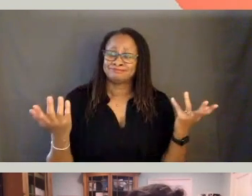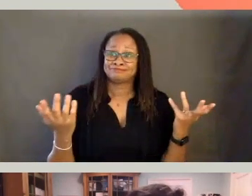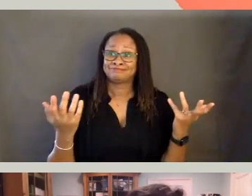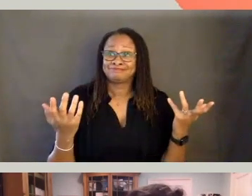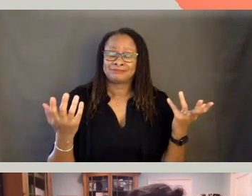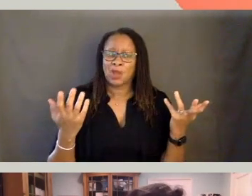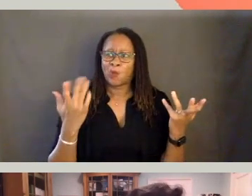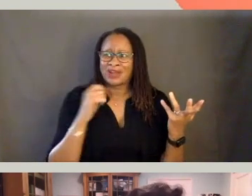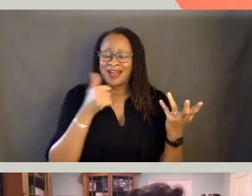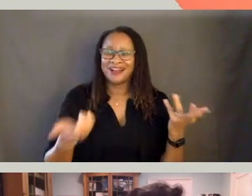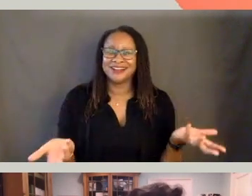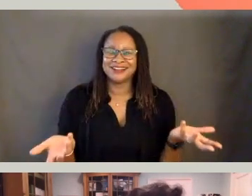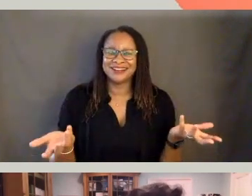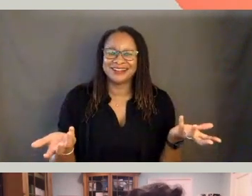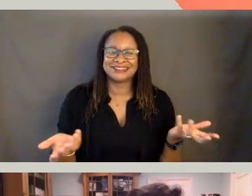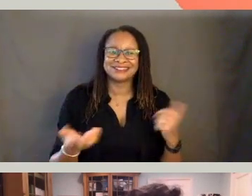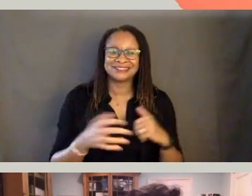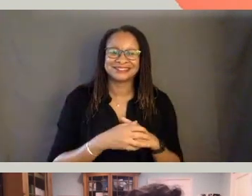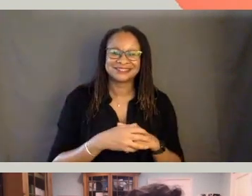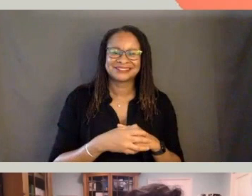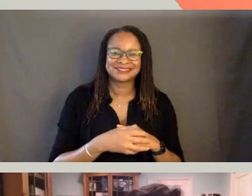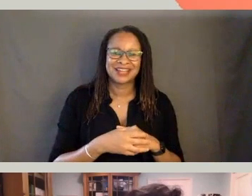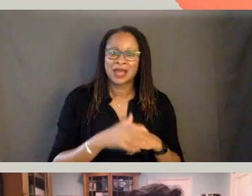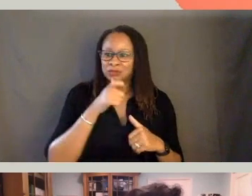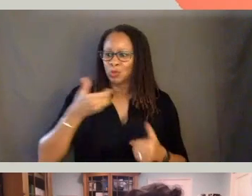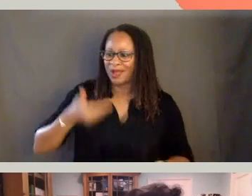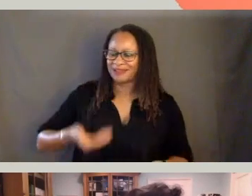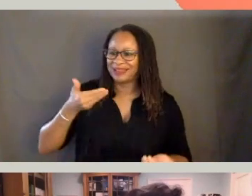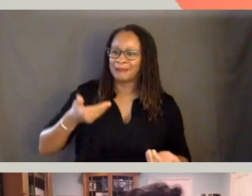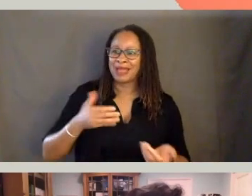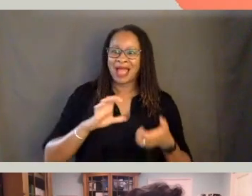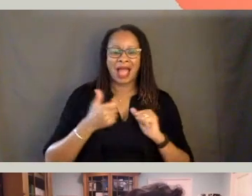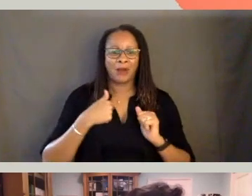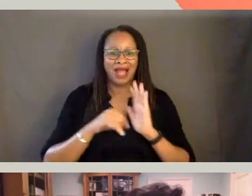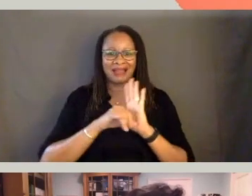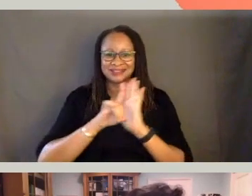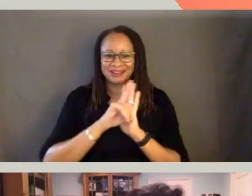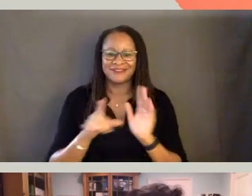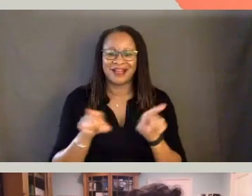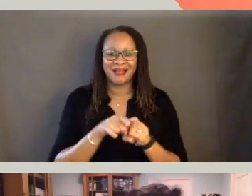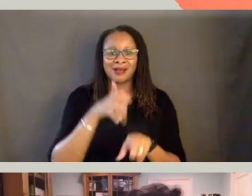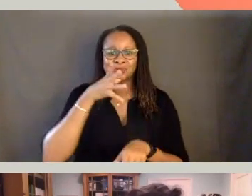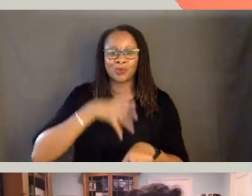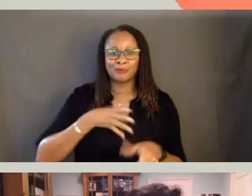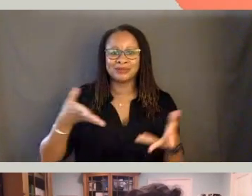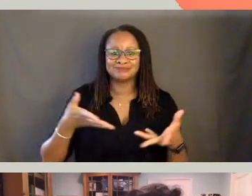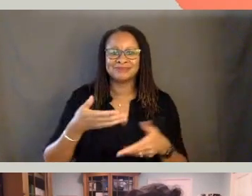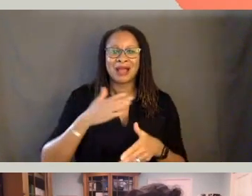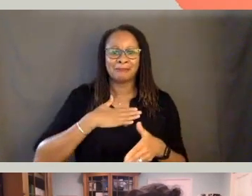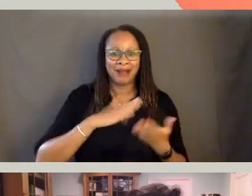I don't know, it's just like, it's who I am, is how I identify, it's my community.